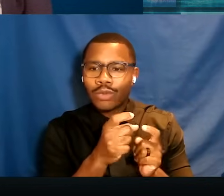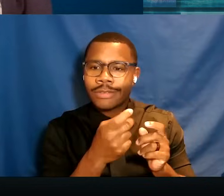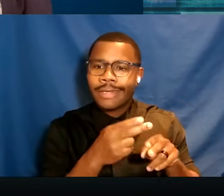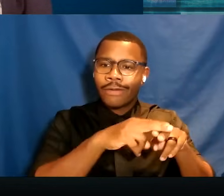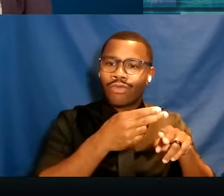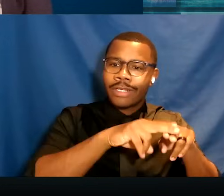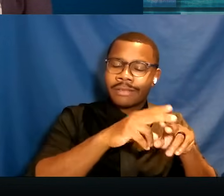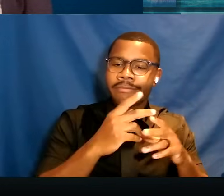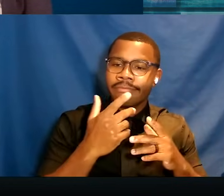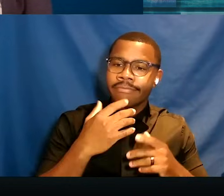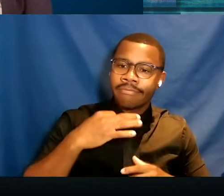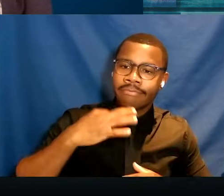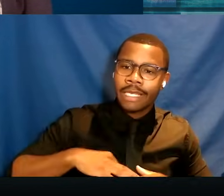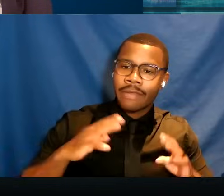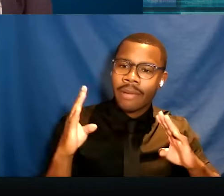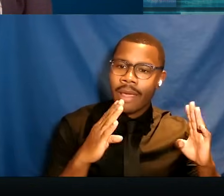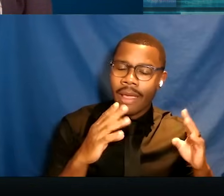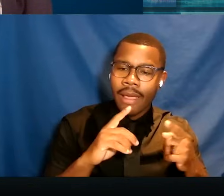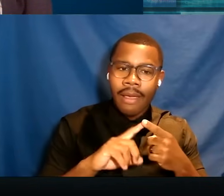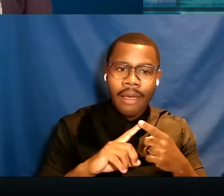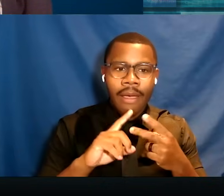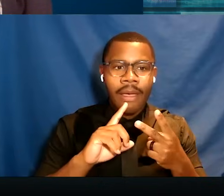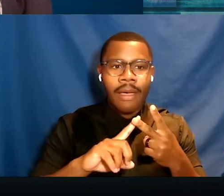and both the AFTRA Retirement Fund and the SAG-Producers Pension Plan.